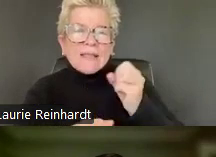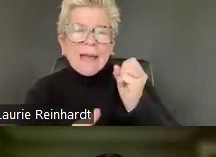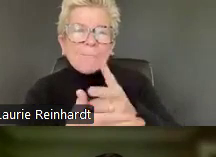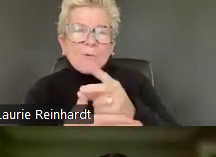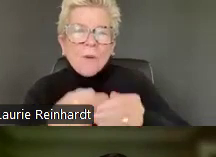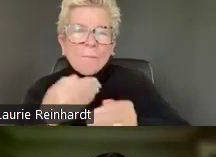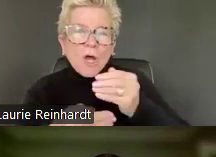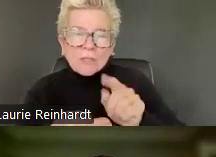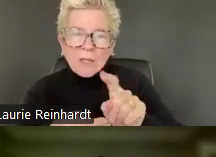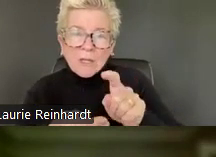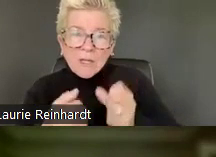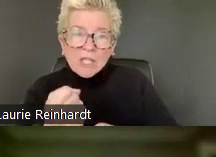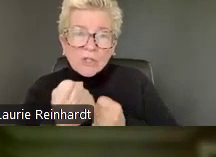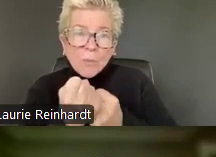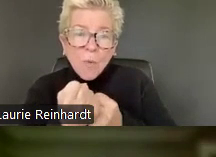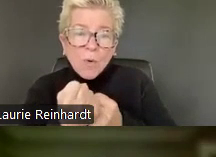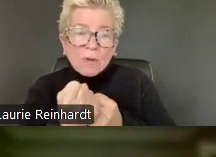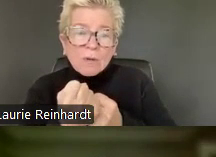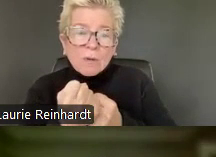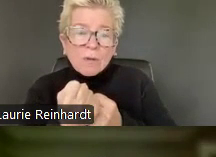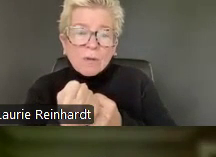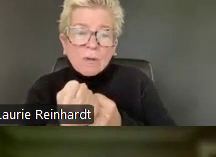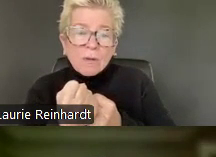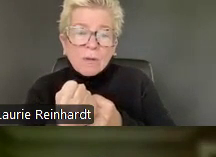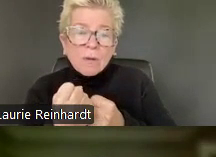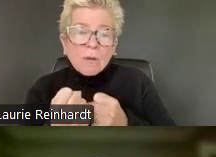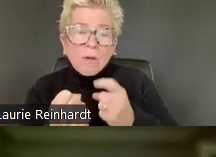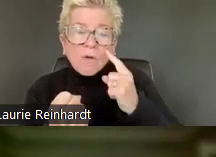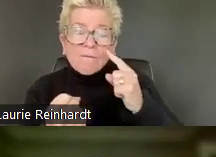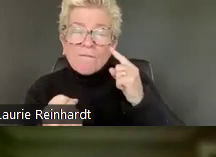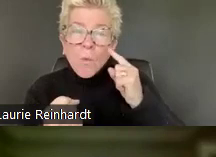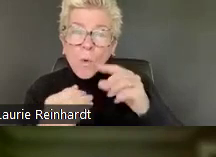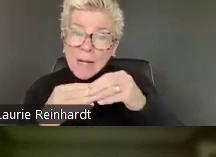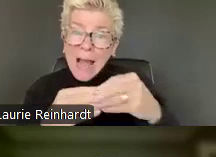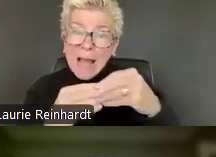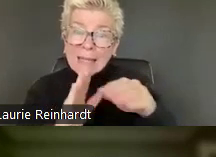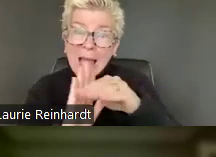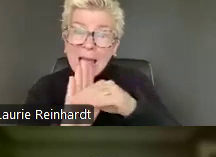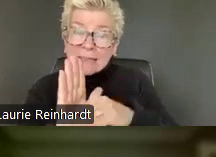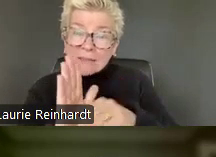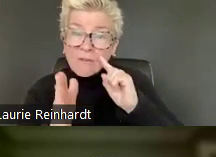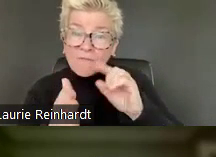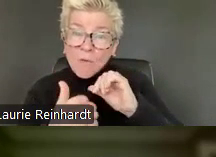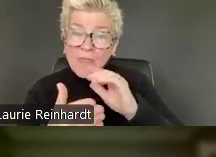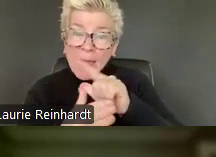there support or guidelines for the process for approval? I'm sorry,